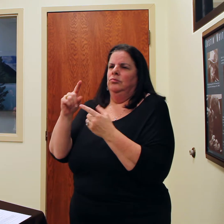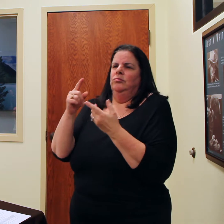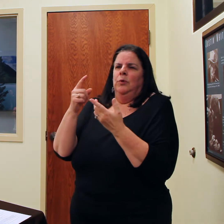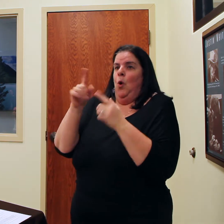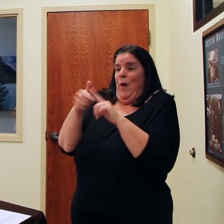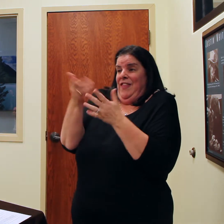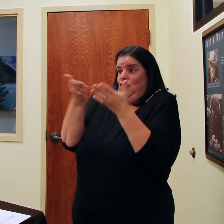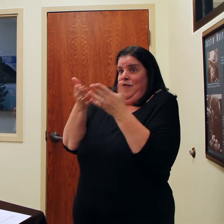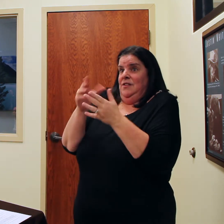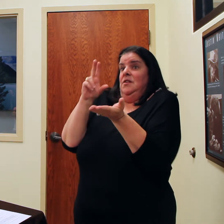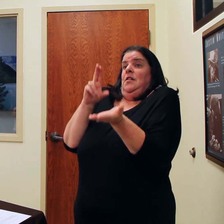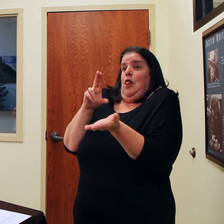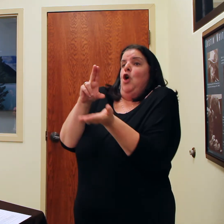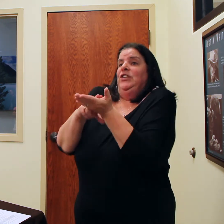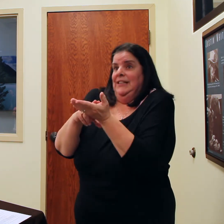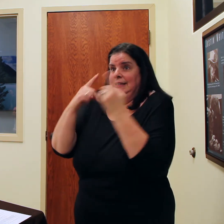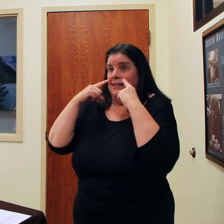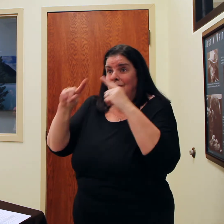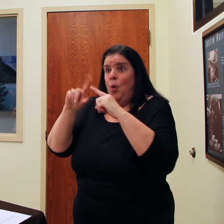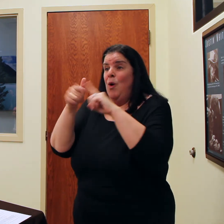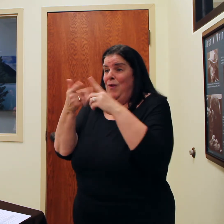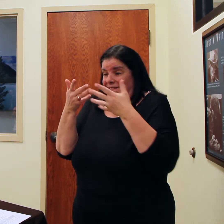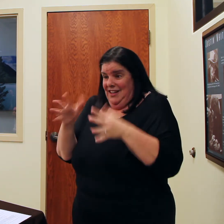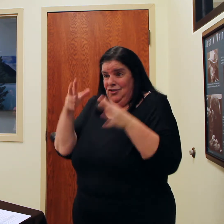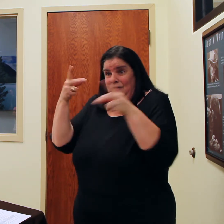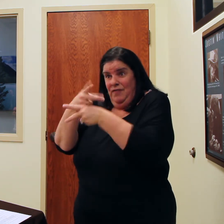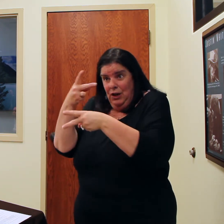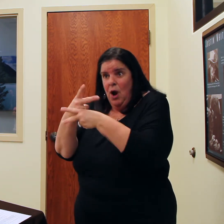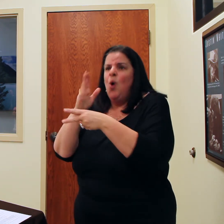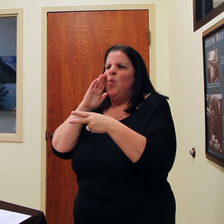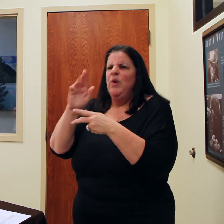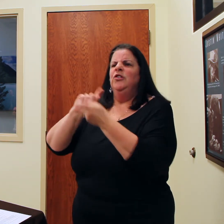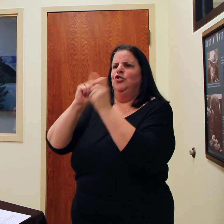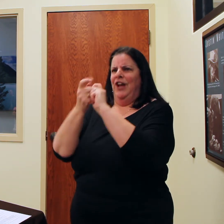Once that piece of the puzzle is fixed we'll go ahead and update the press release.